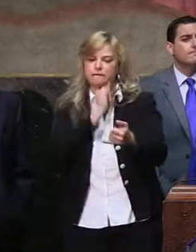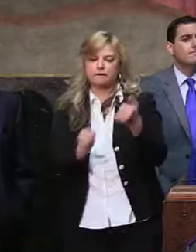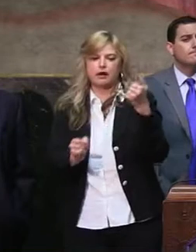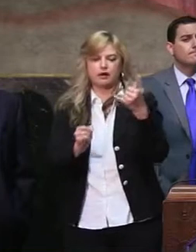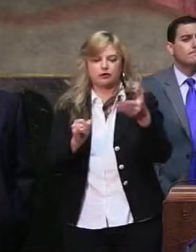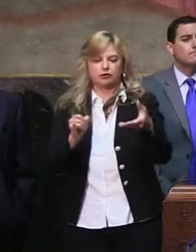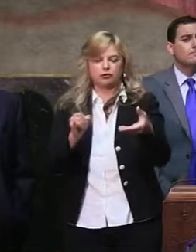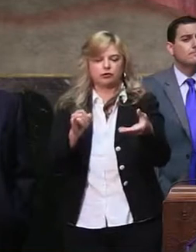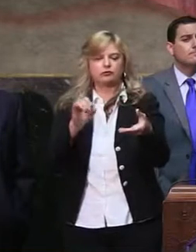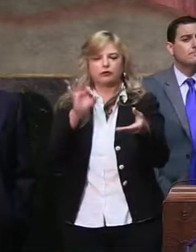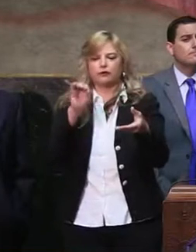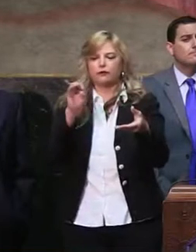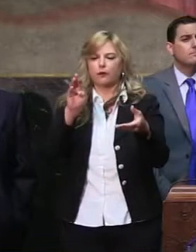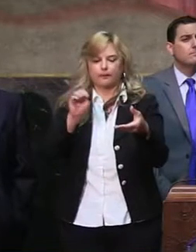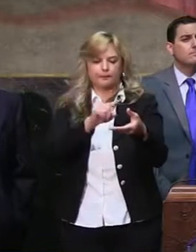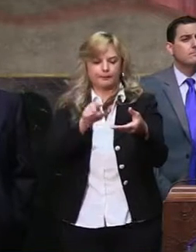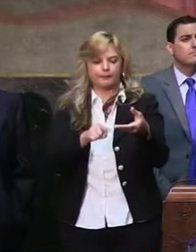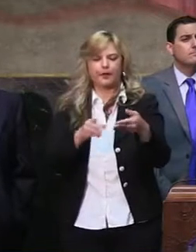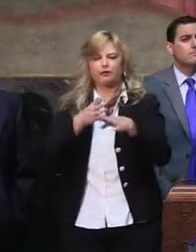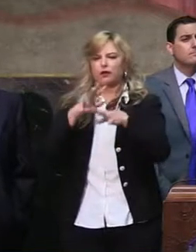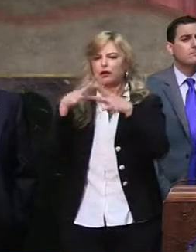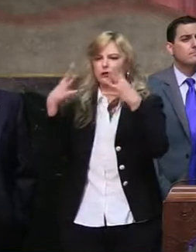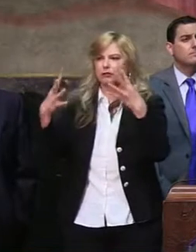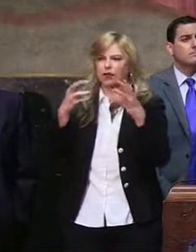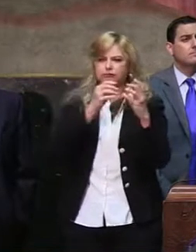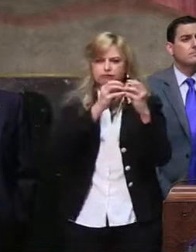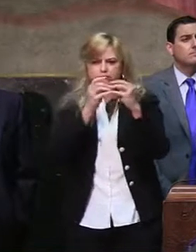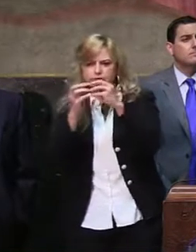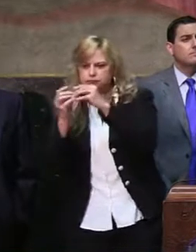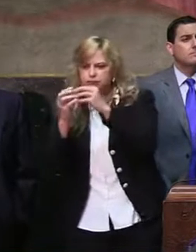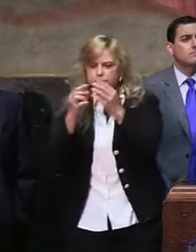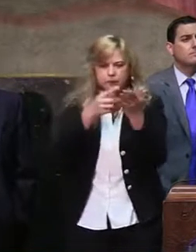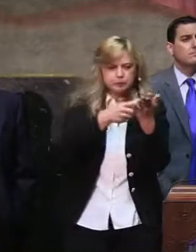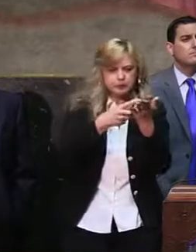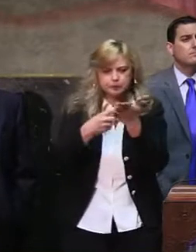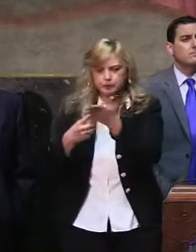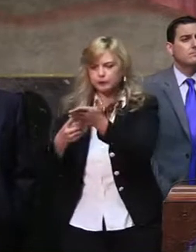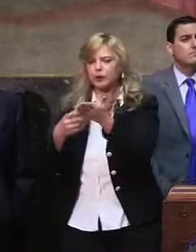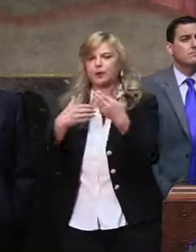negotiation want to meet hard work we have a compromised package of bills I